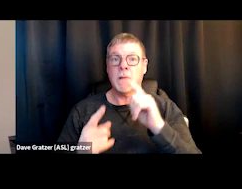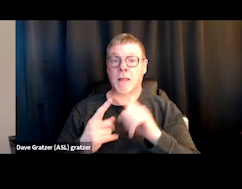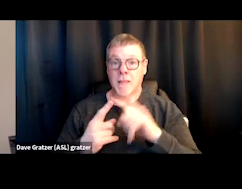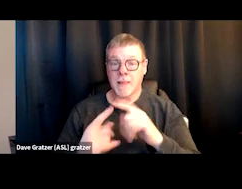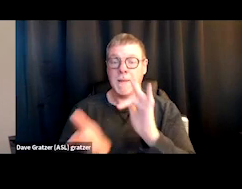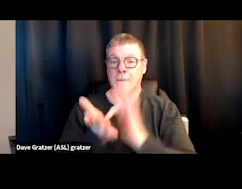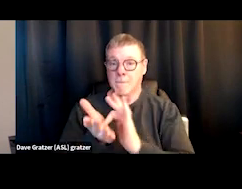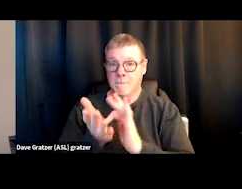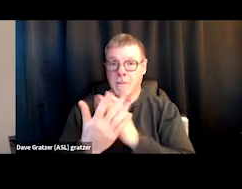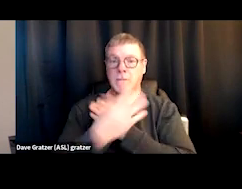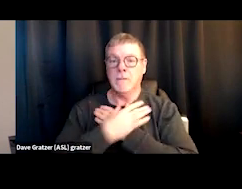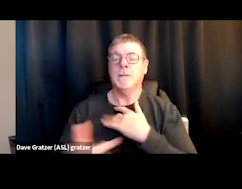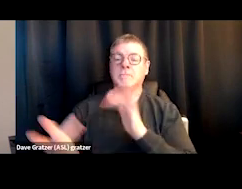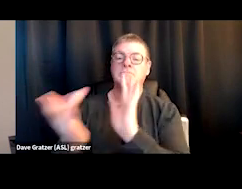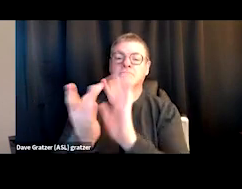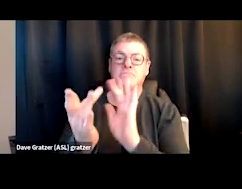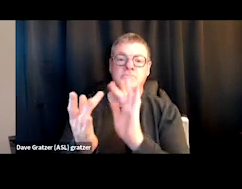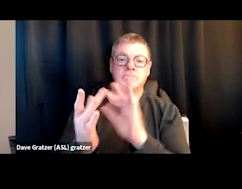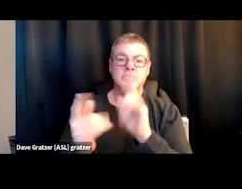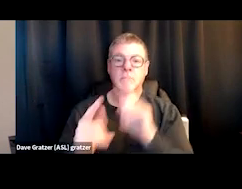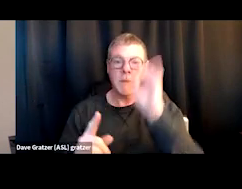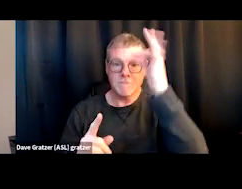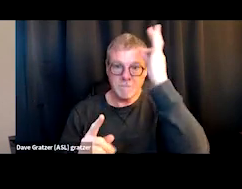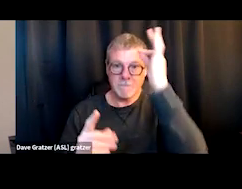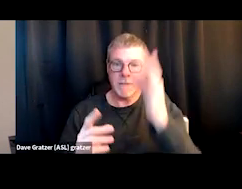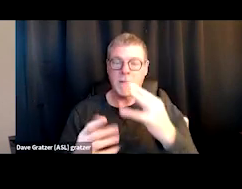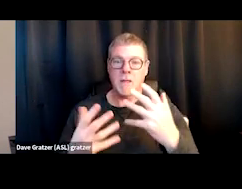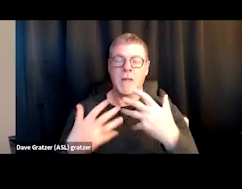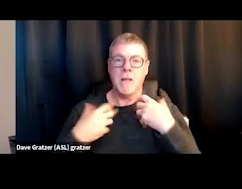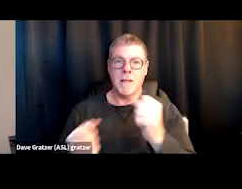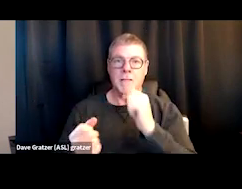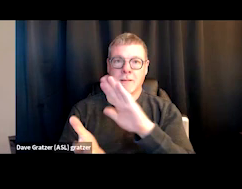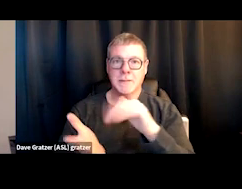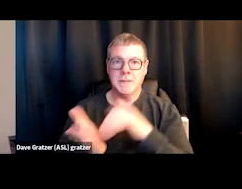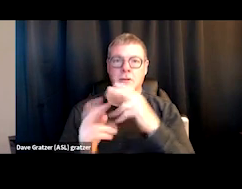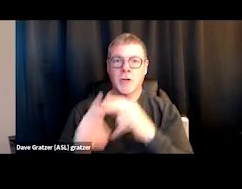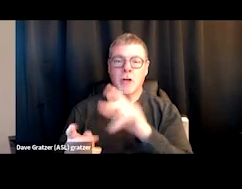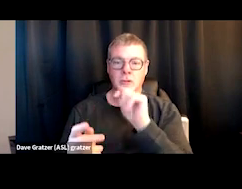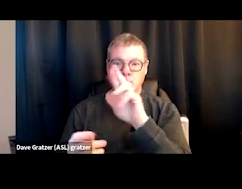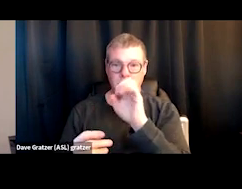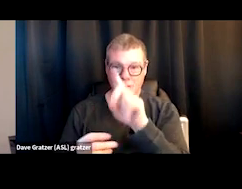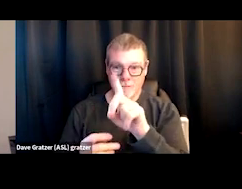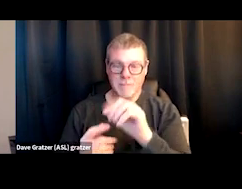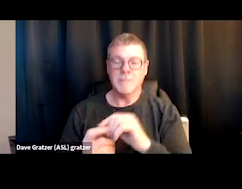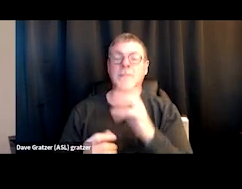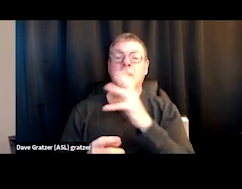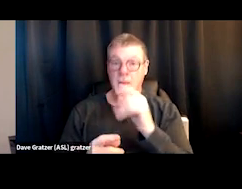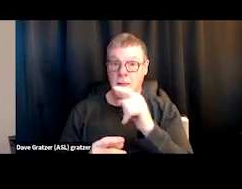So reached out to the local, federally qualified health center called Stride, and they certainly caught the vision